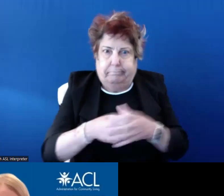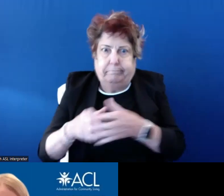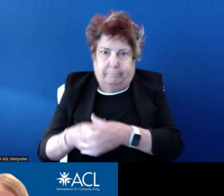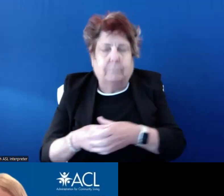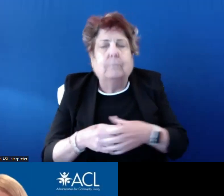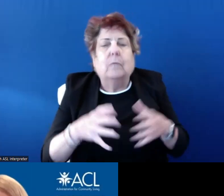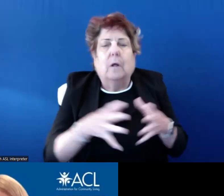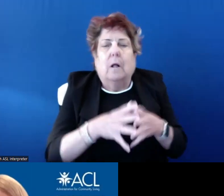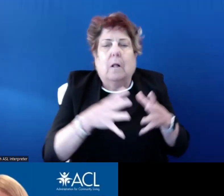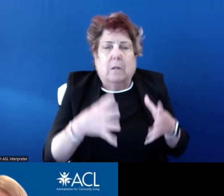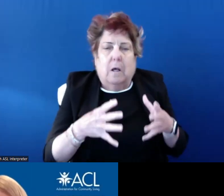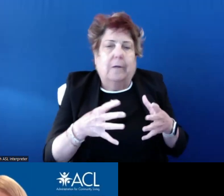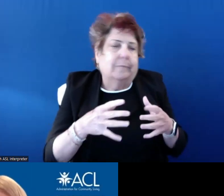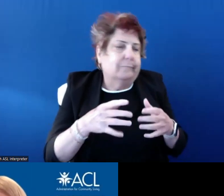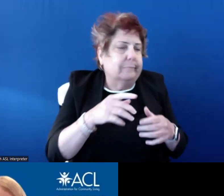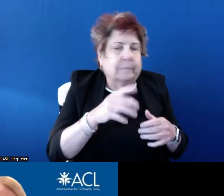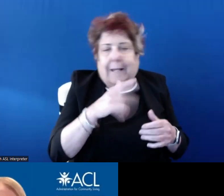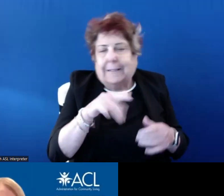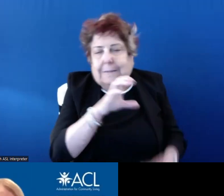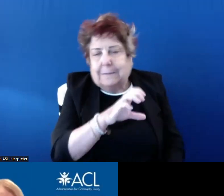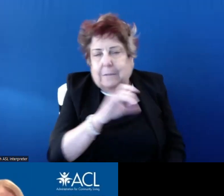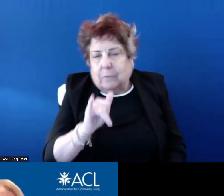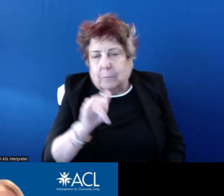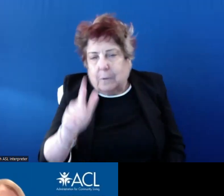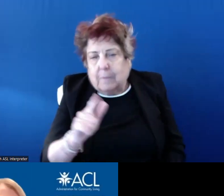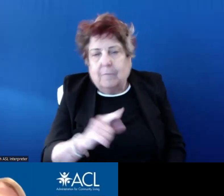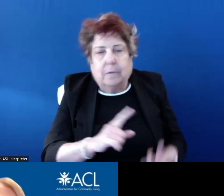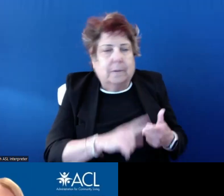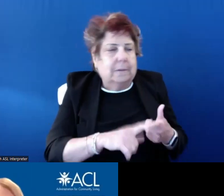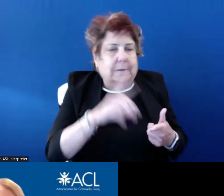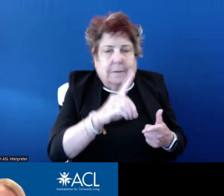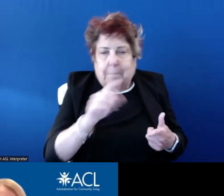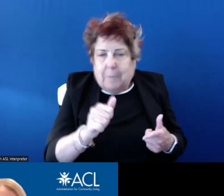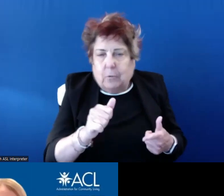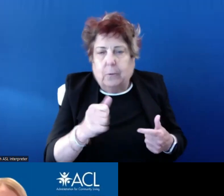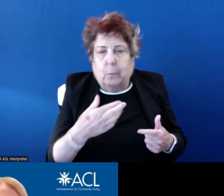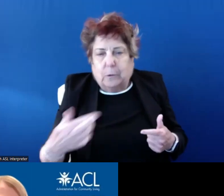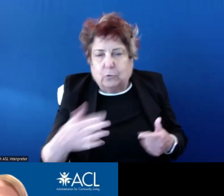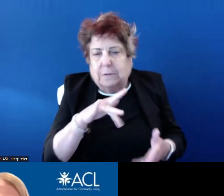ages and centers for independent living and aging and disability resource centers also work collaboratively with